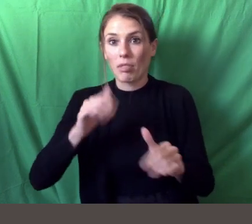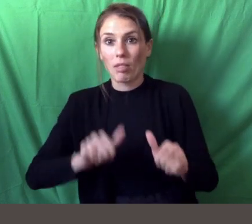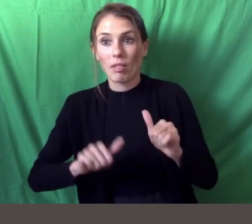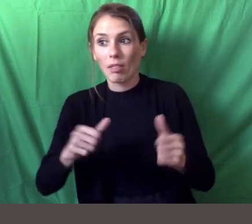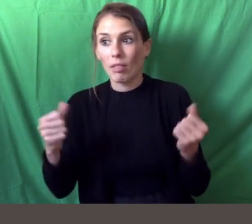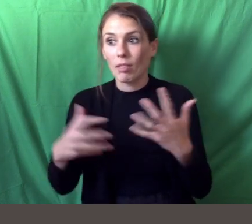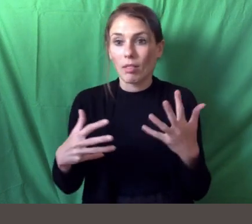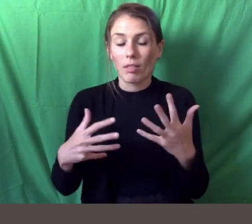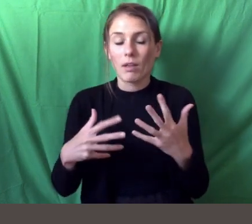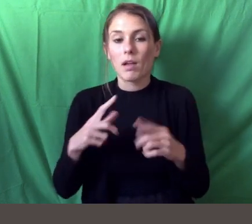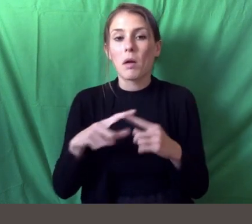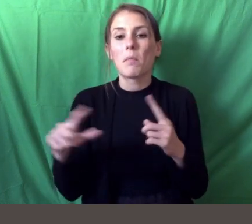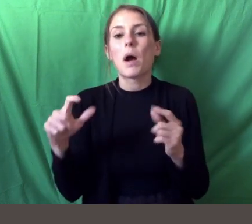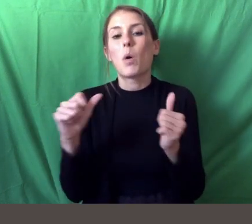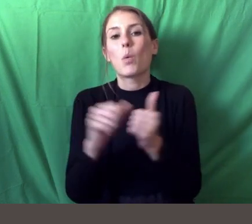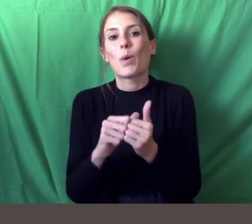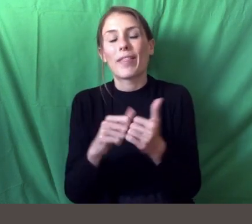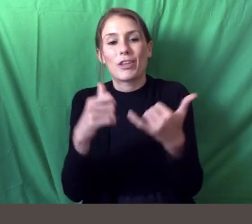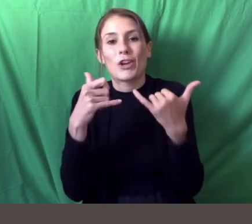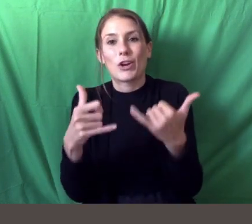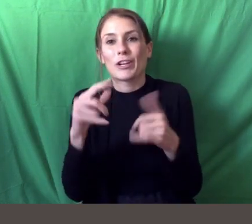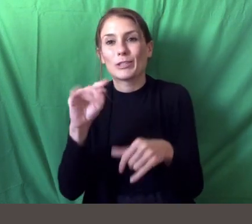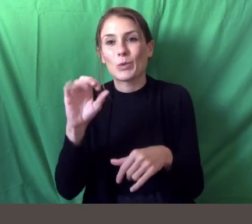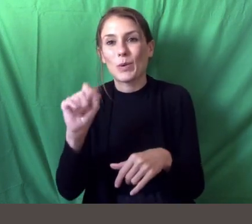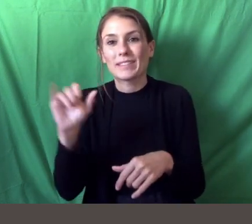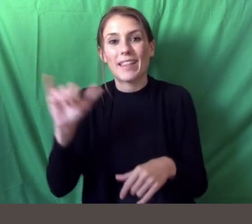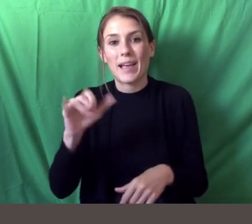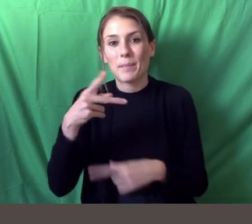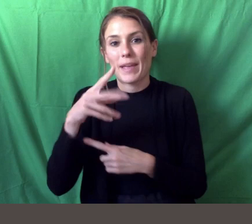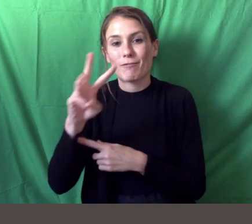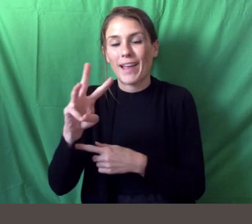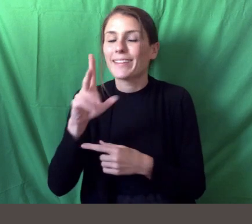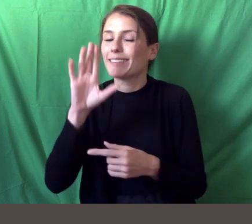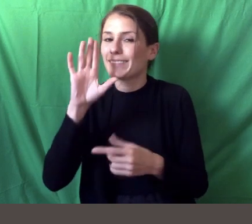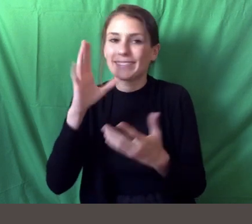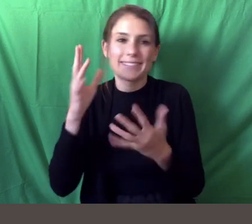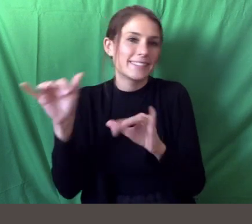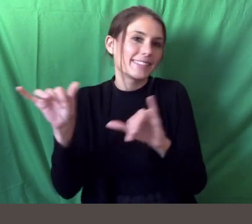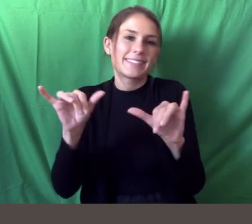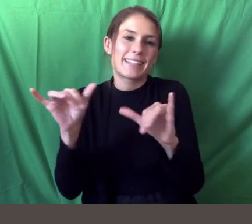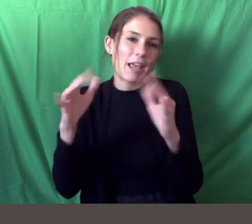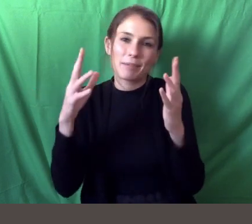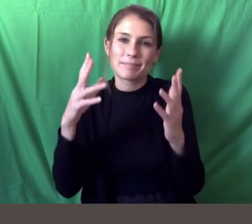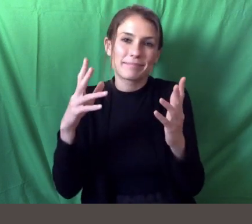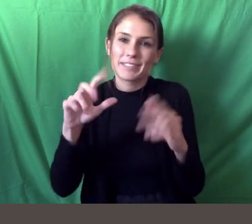they turn out to be just like any other kinds of functional tests. Just be mindful of how many web tests you automate.